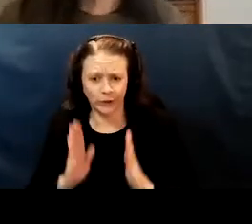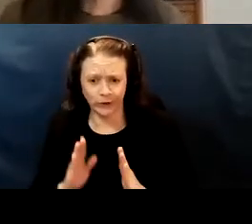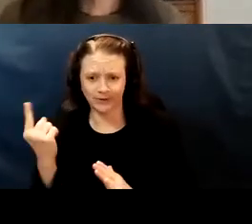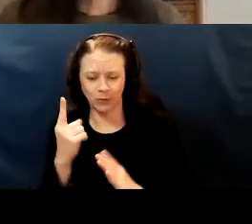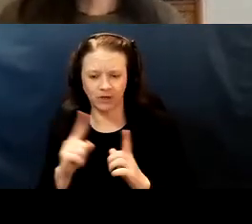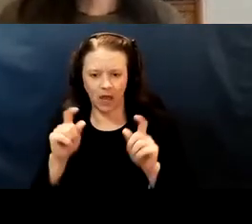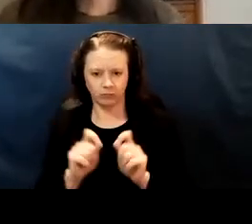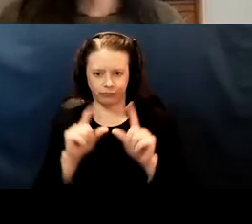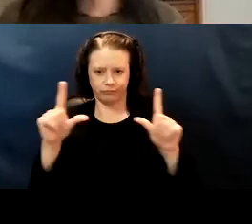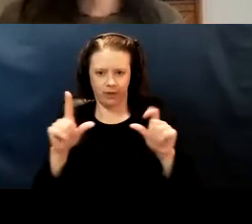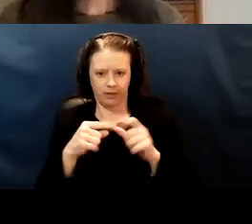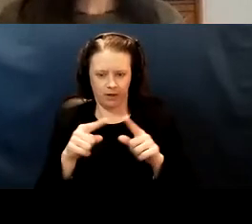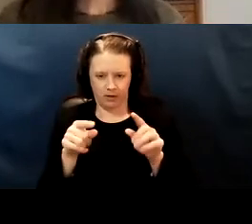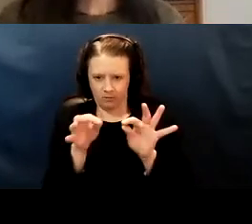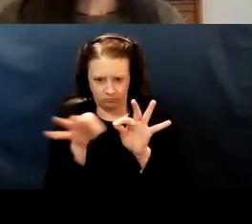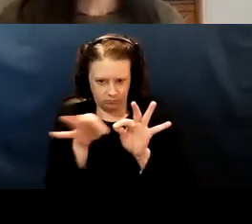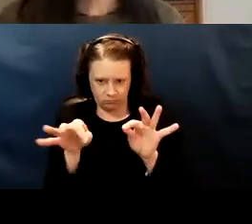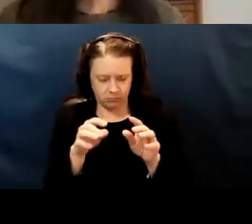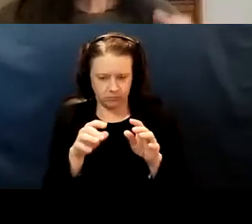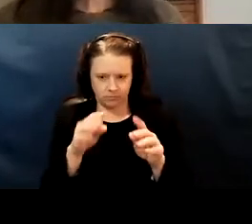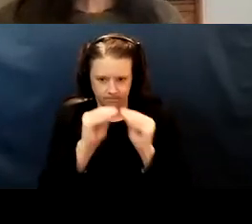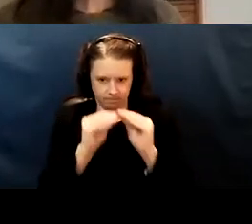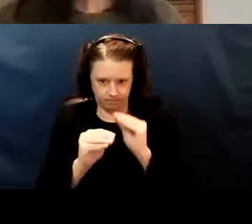and can correct the captions. And you can actually really easily